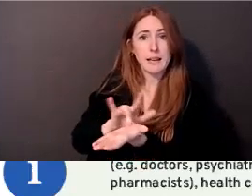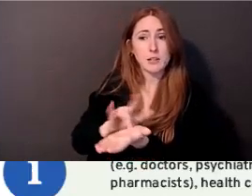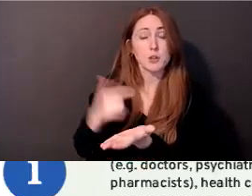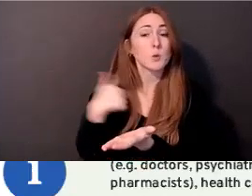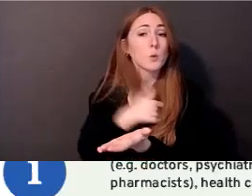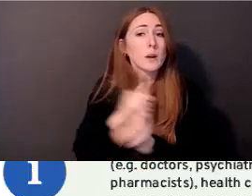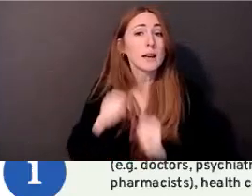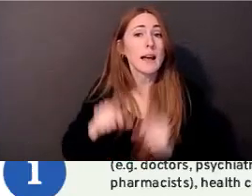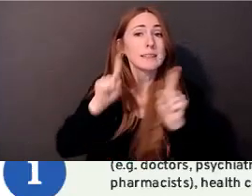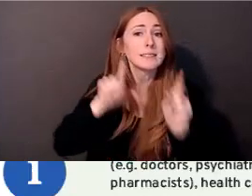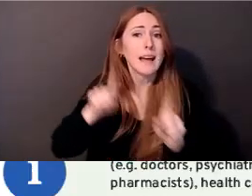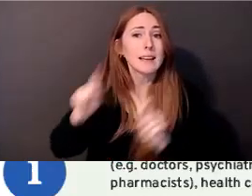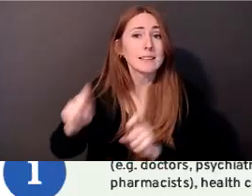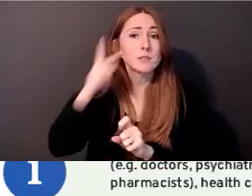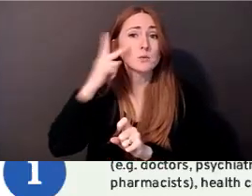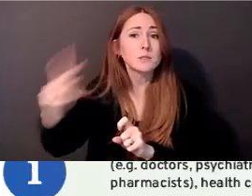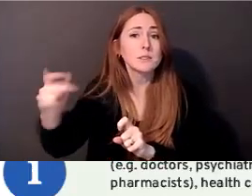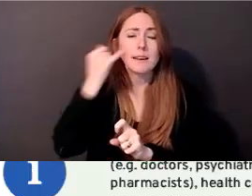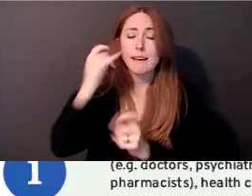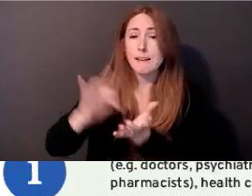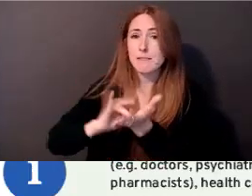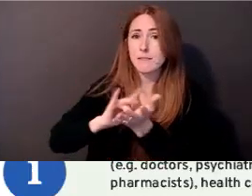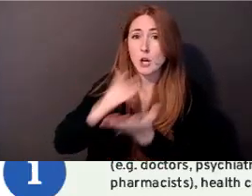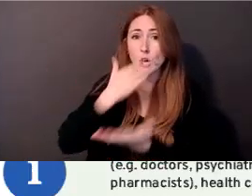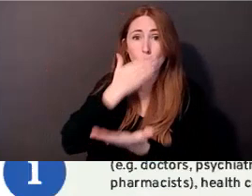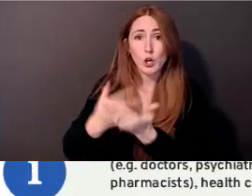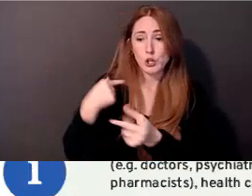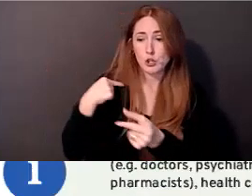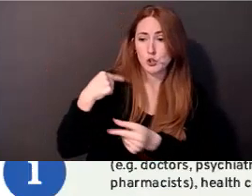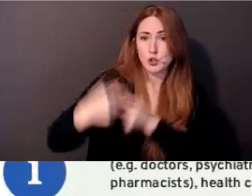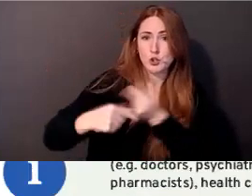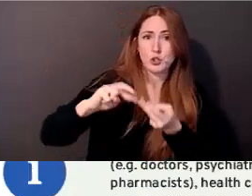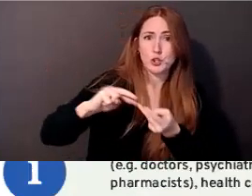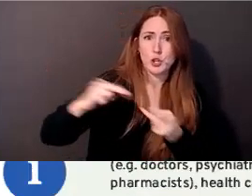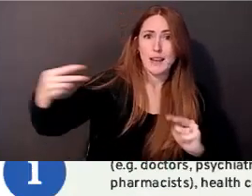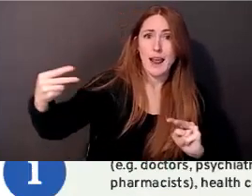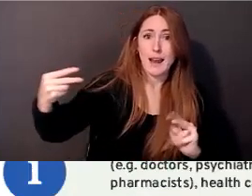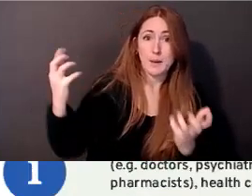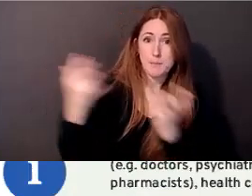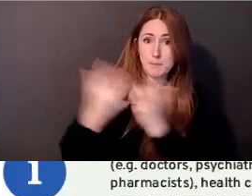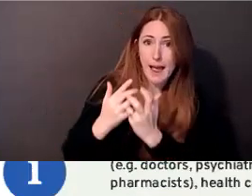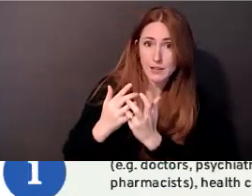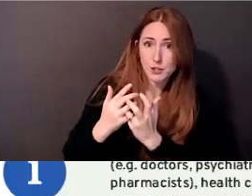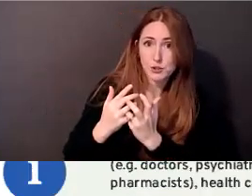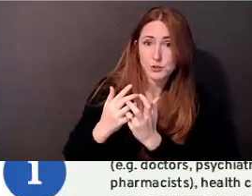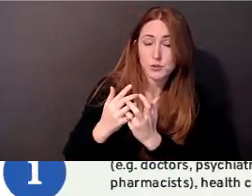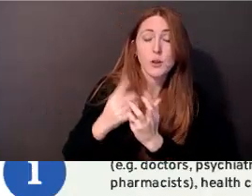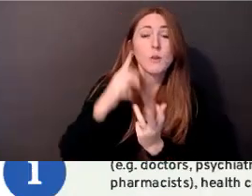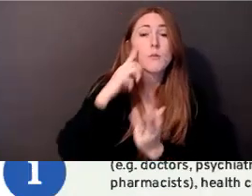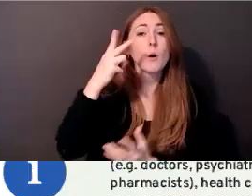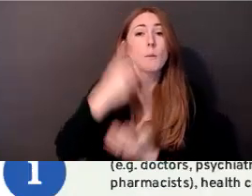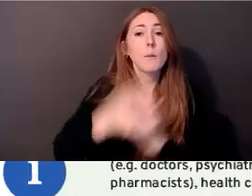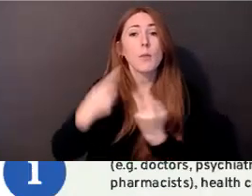a good genetic match for them, both in terms of effectiveness, and in preventing side effects.